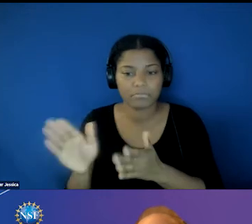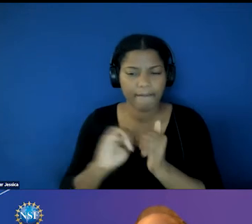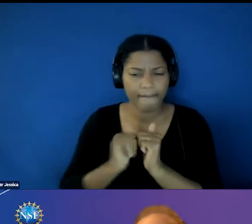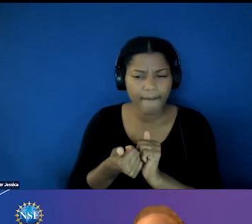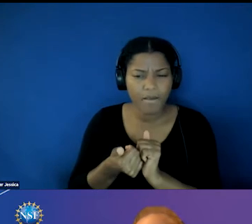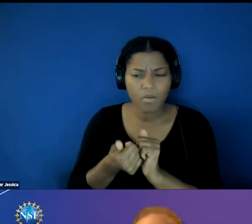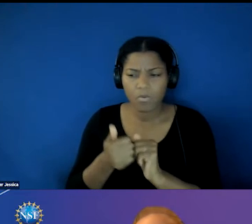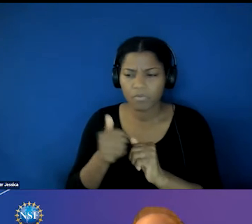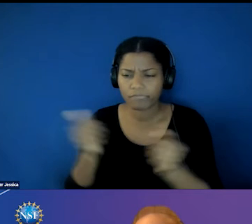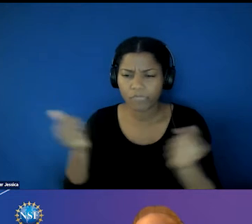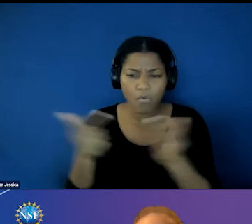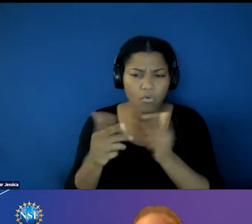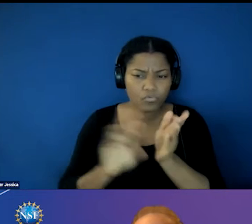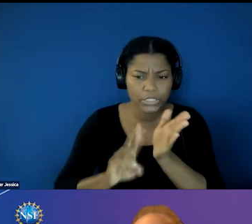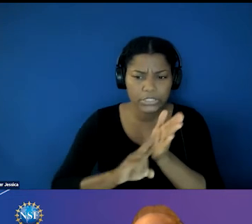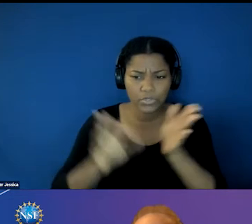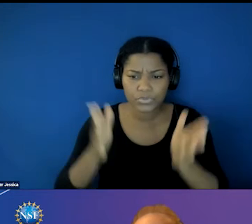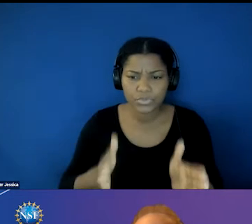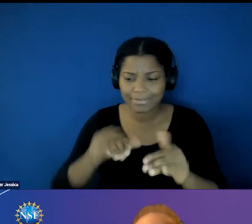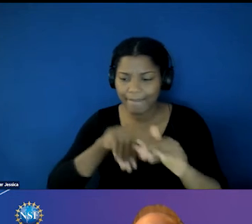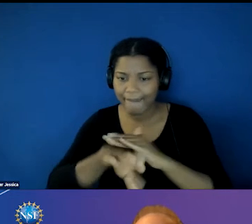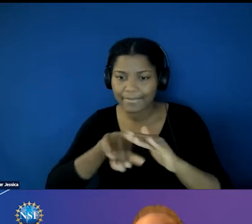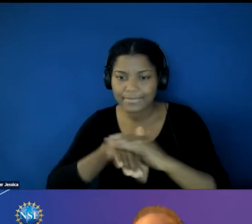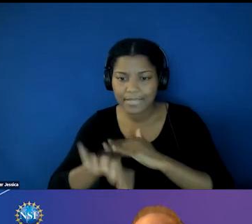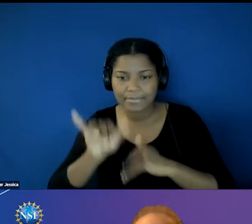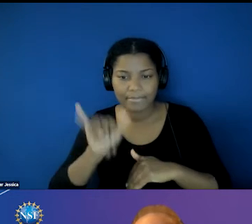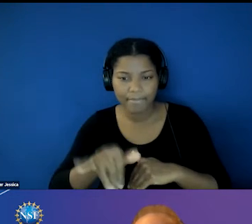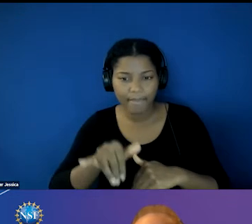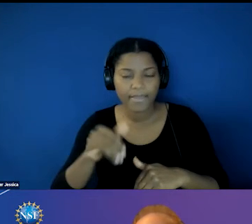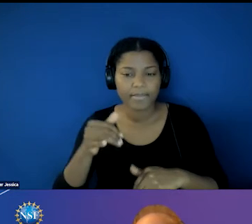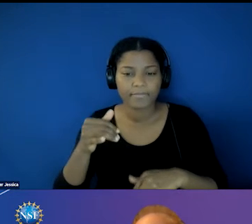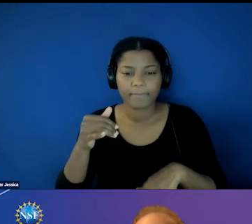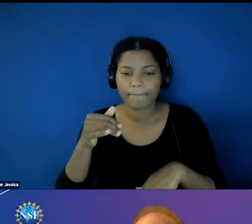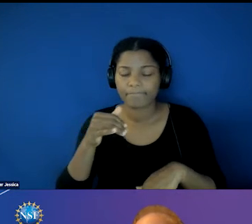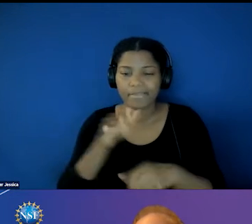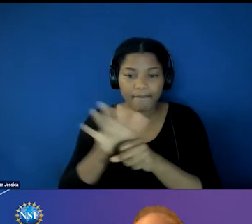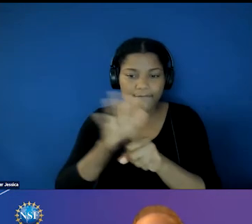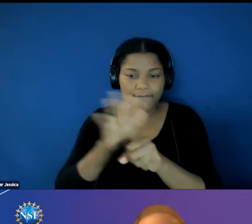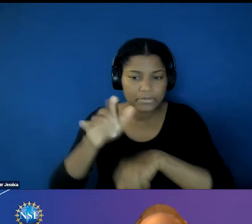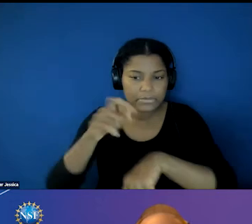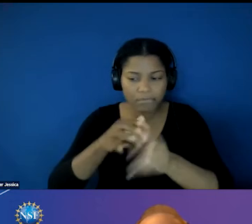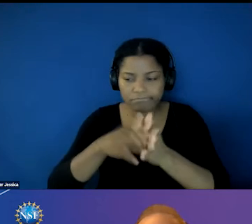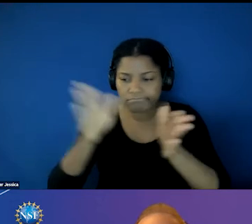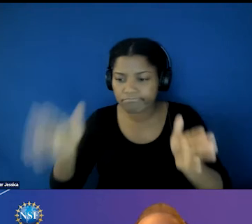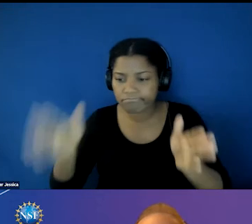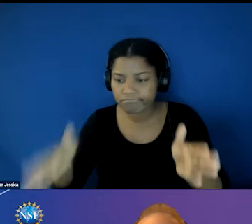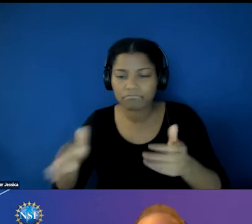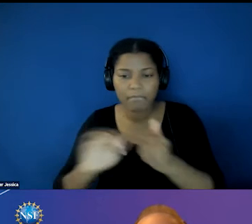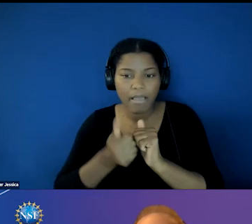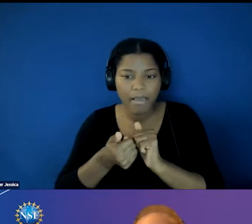all of your researchers to access the instrument in the sufficient time periods to enable to research that everyone is proposing.